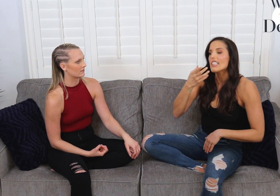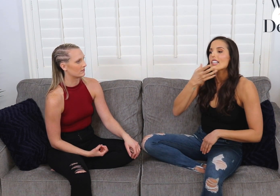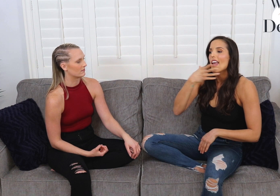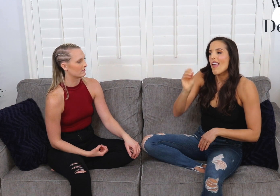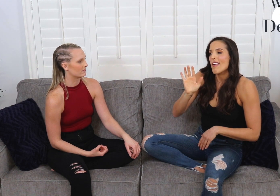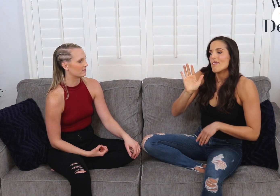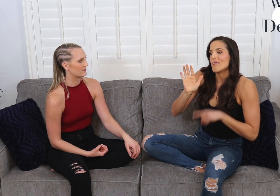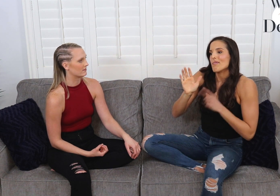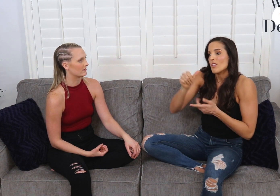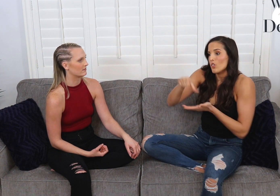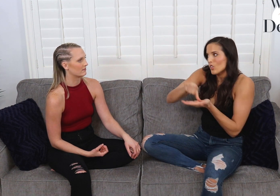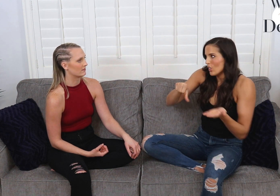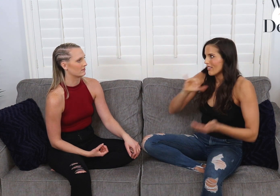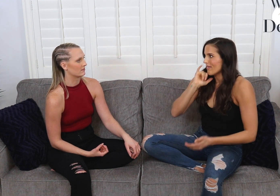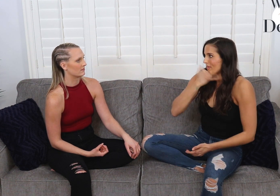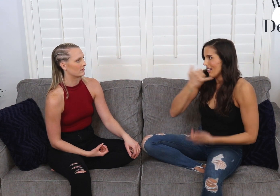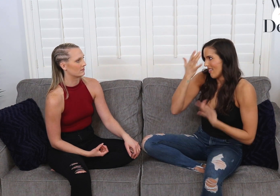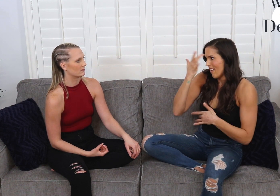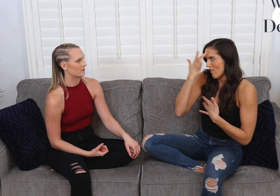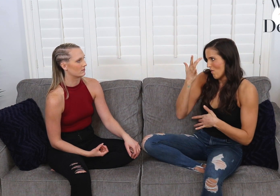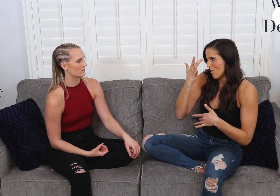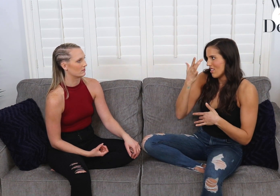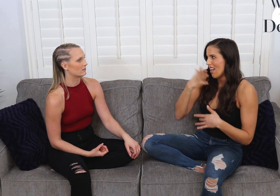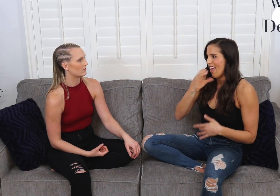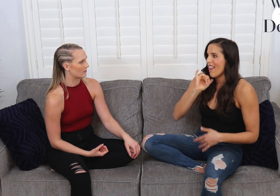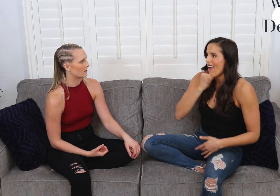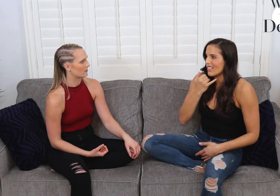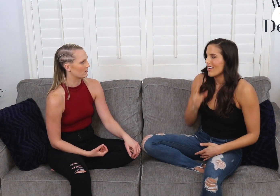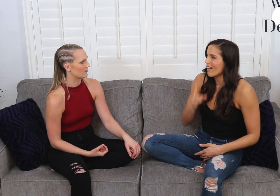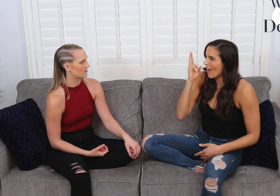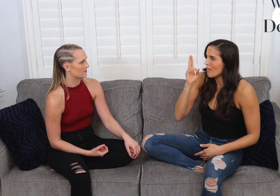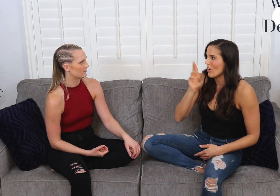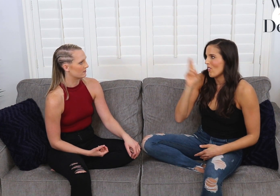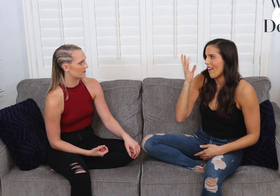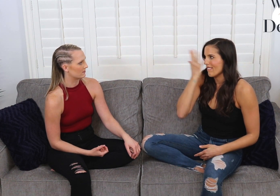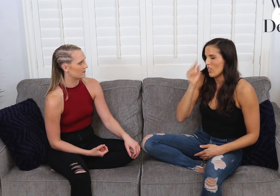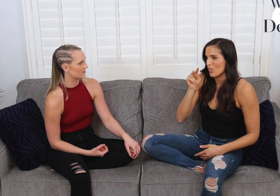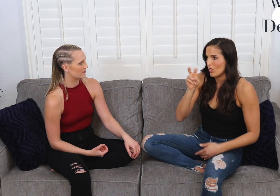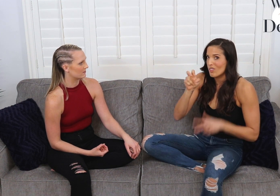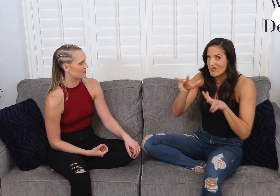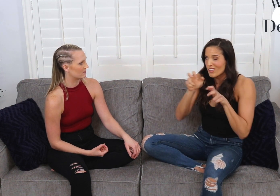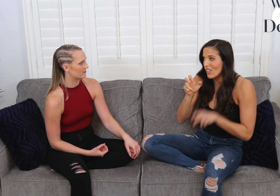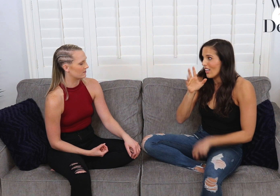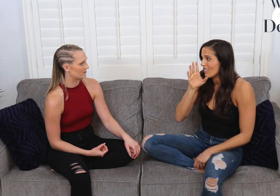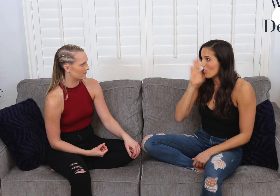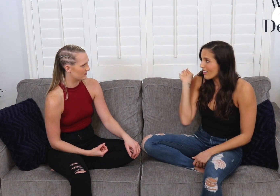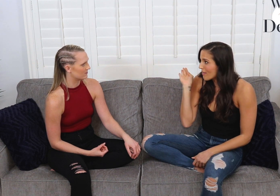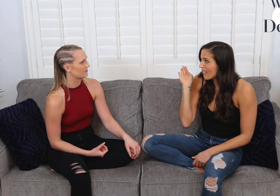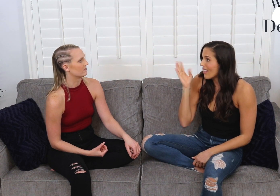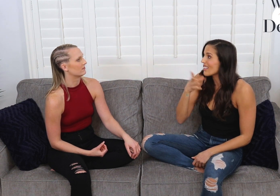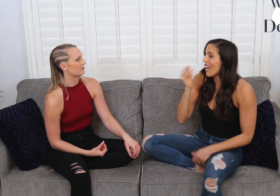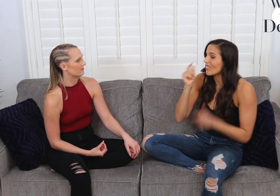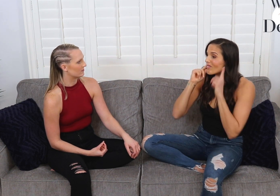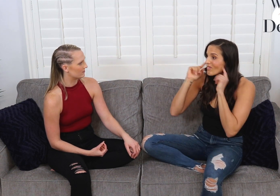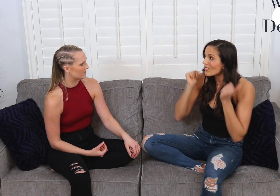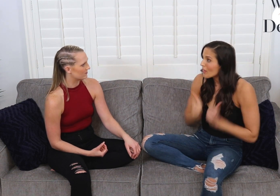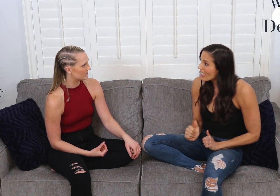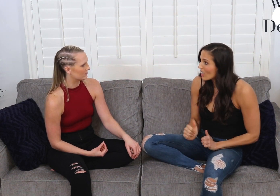I was misdiagnosed and a surgeon severed my facial nerve paralyzing the right side of my face and losing my hearing